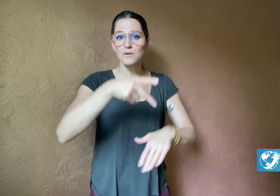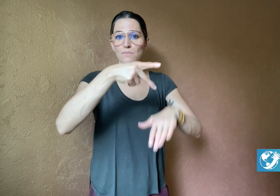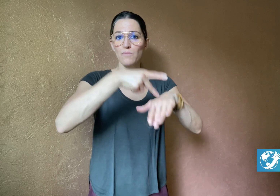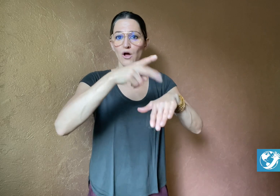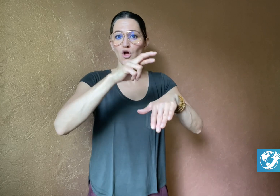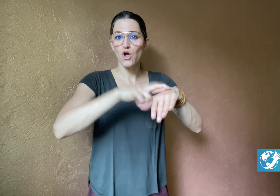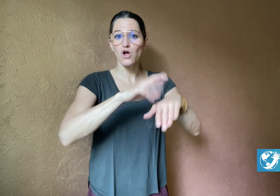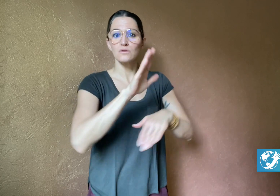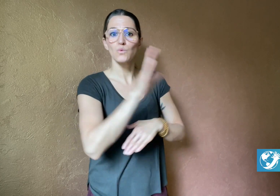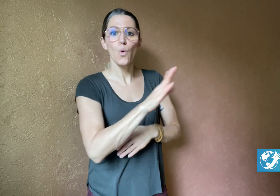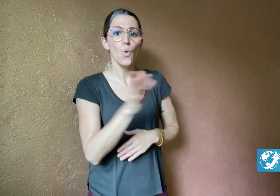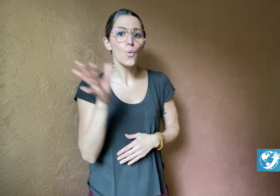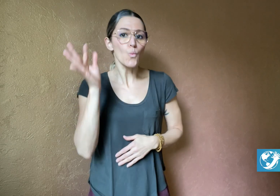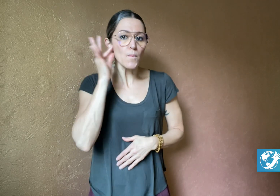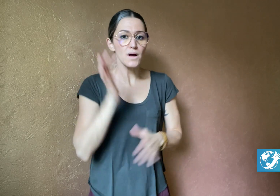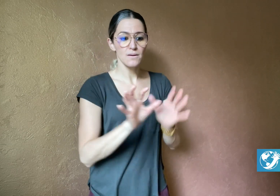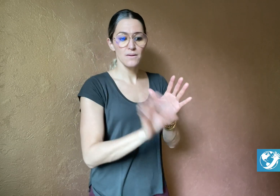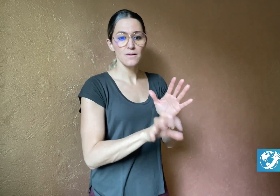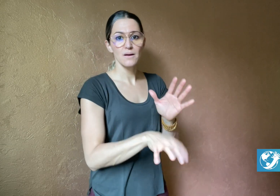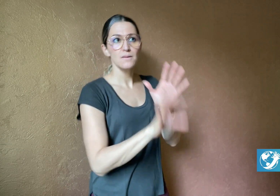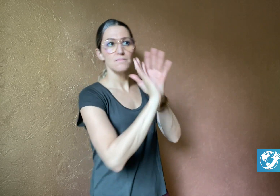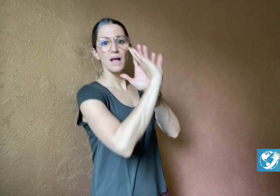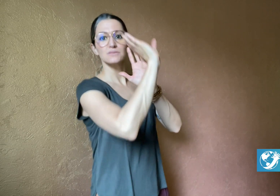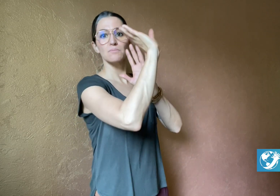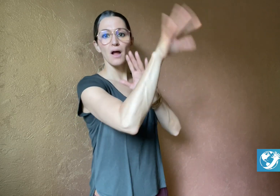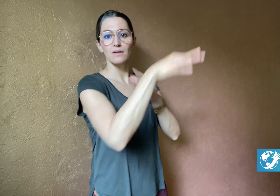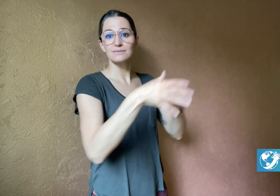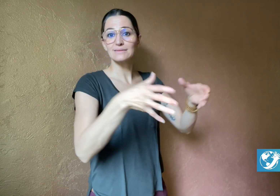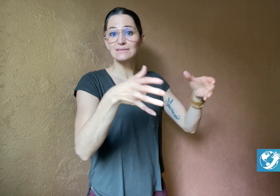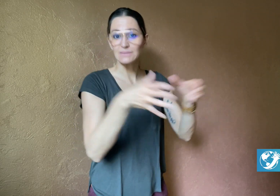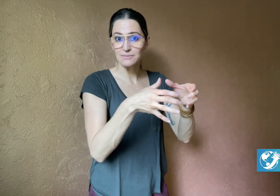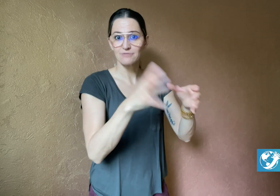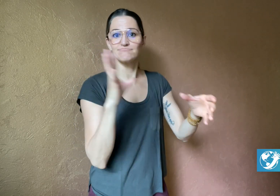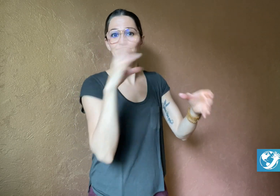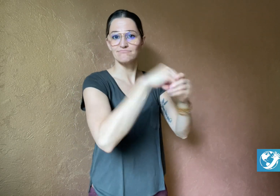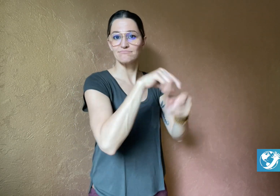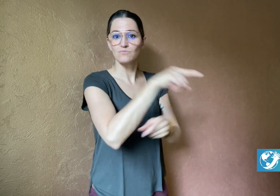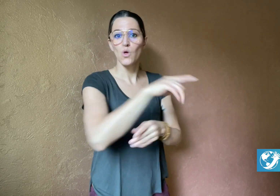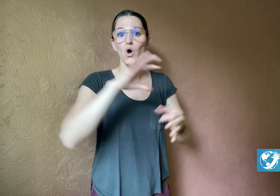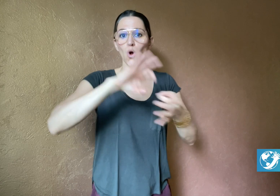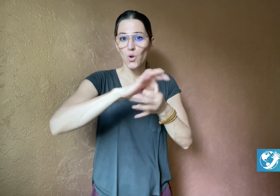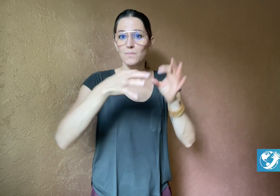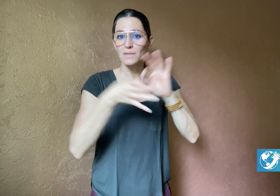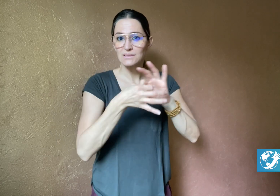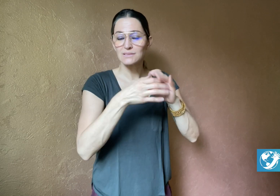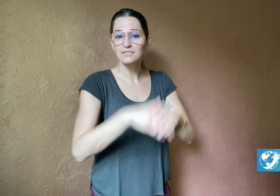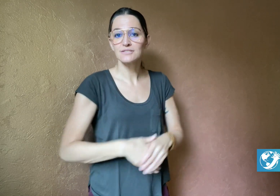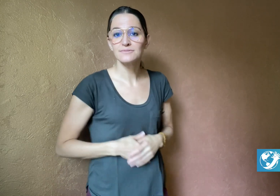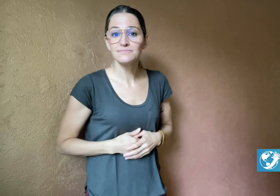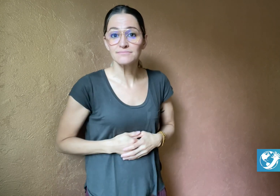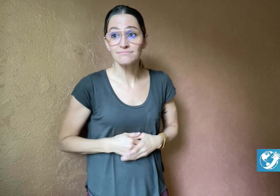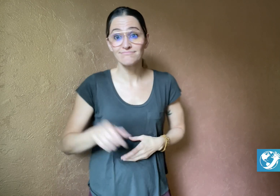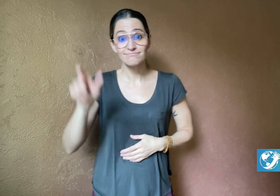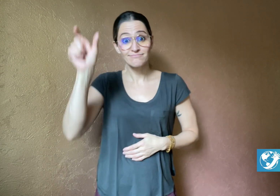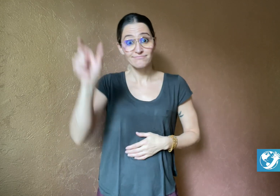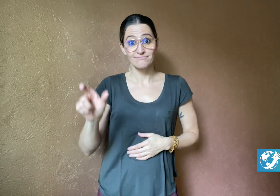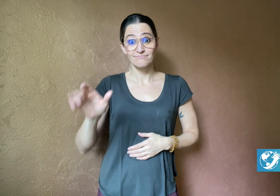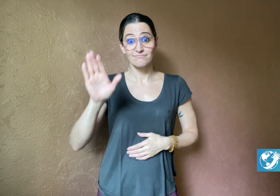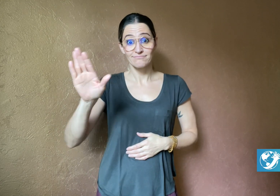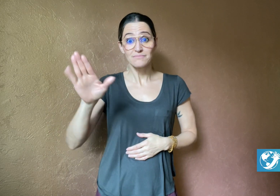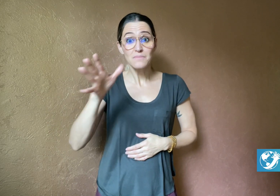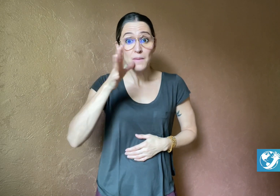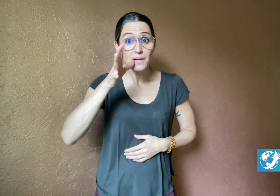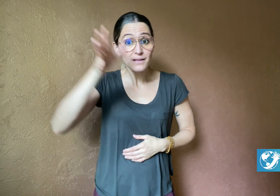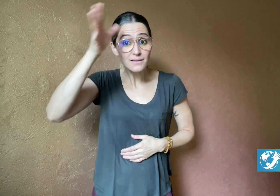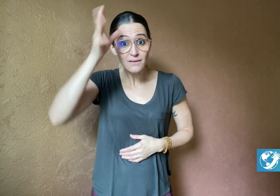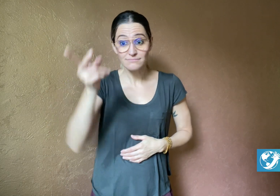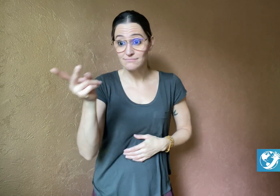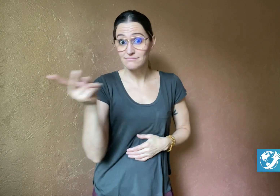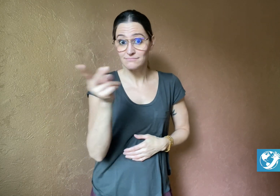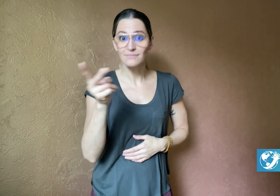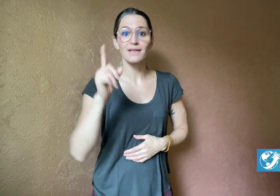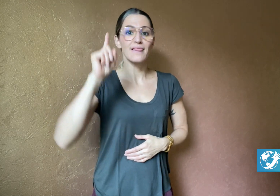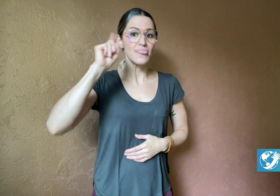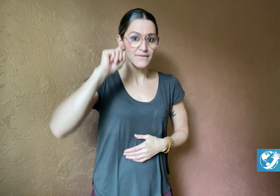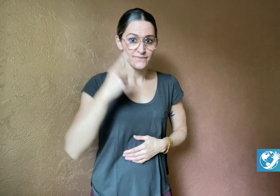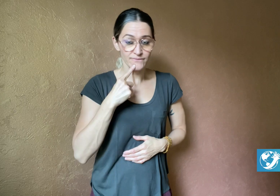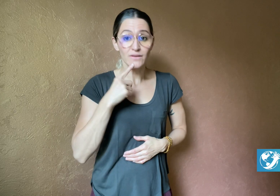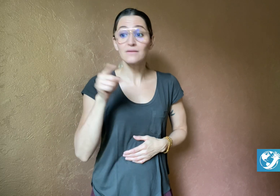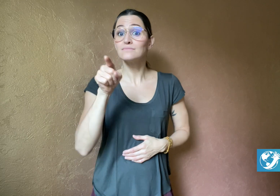Basketball team at the Olympics. Both her parents are Deaf